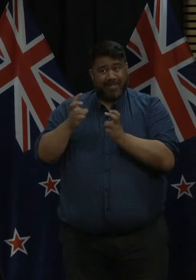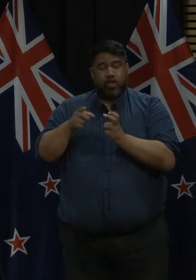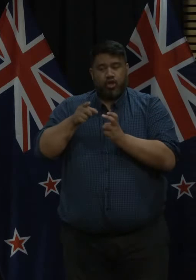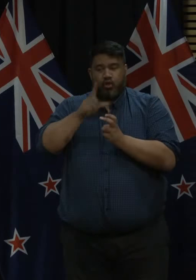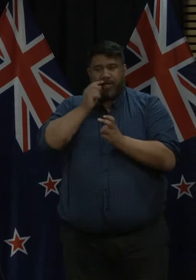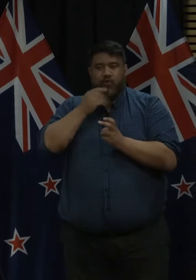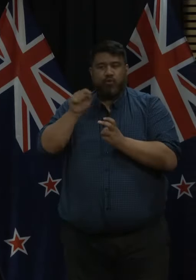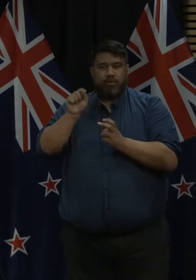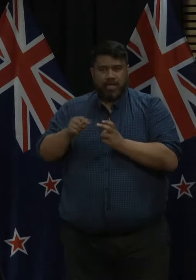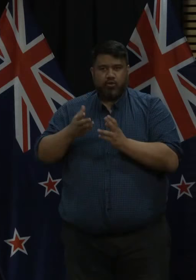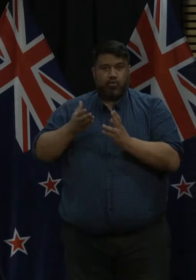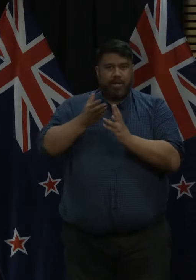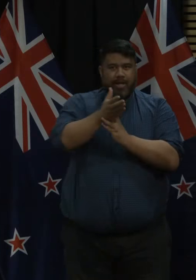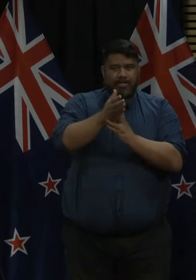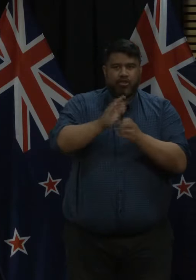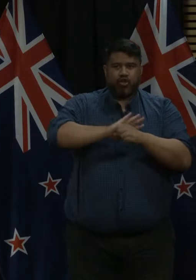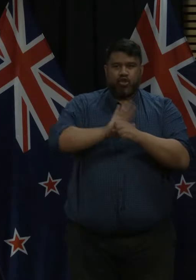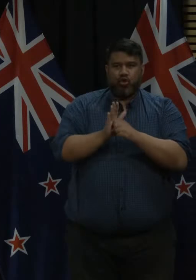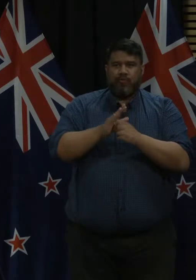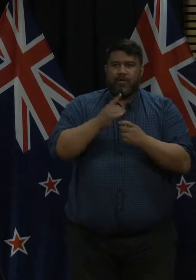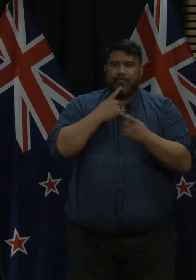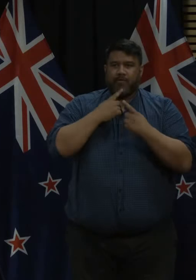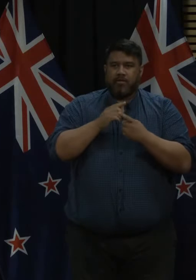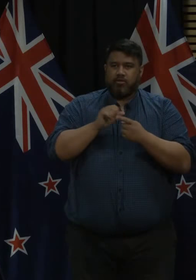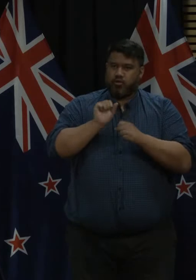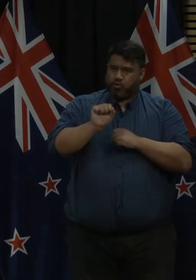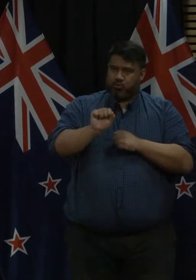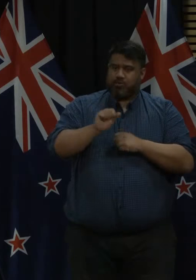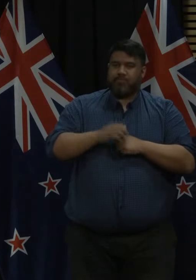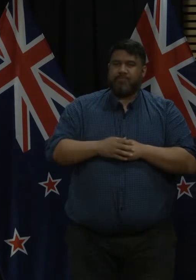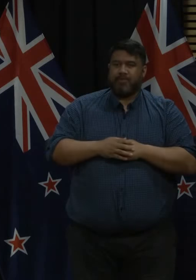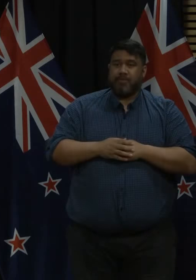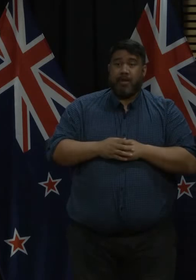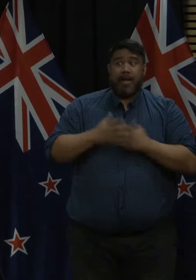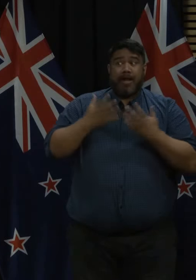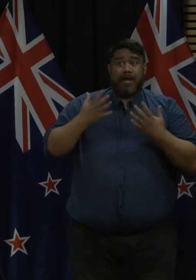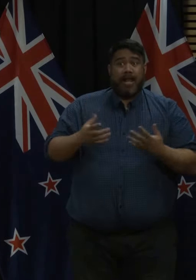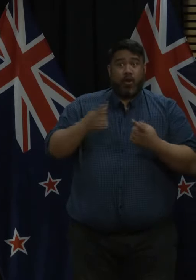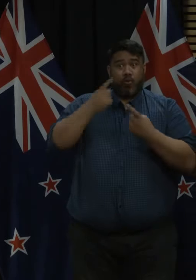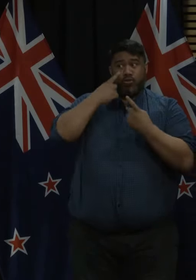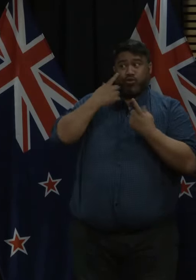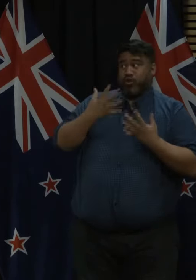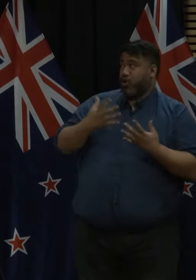Or if you already have the real me, you will be able to use that to access your vaccination records.